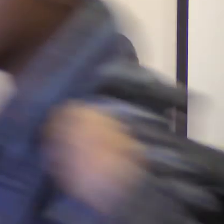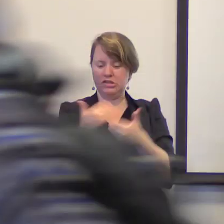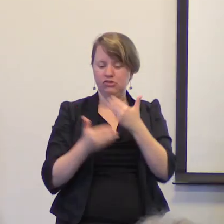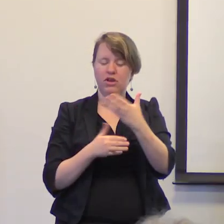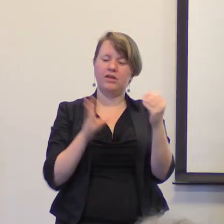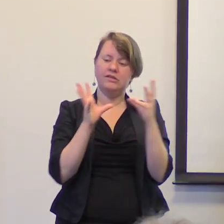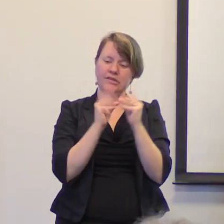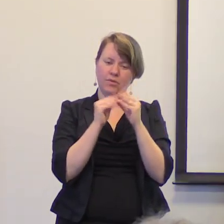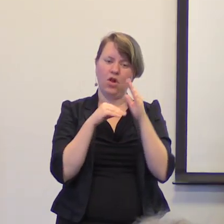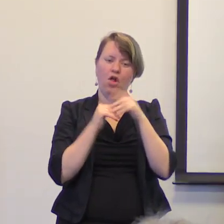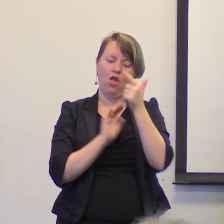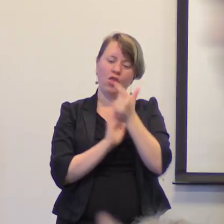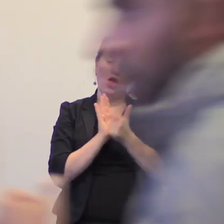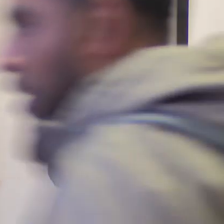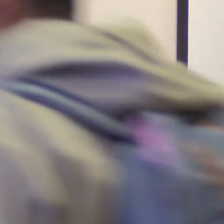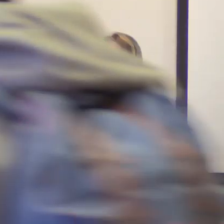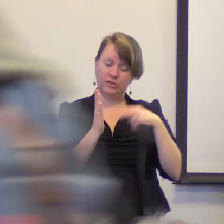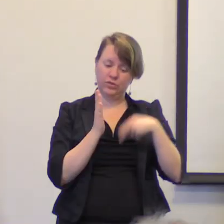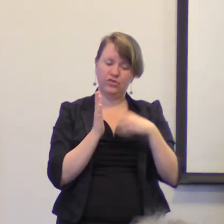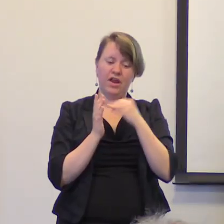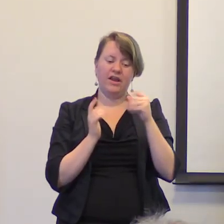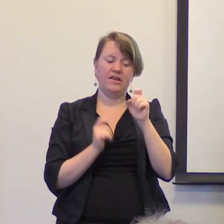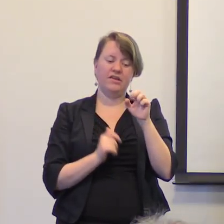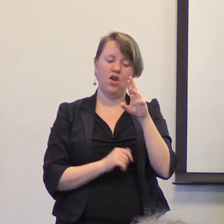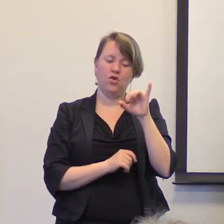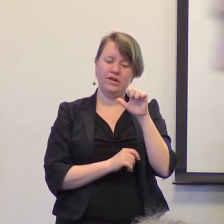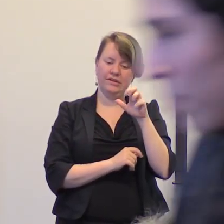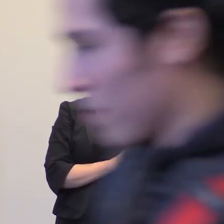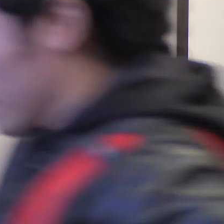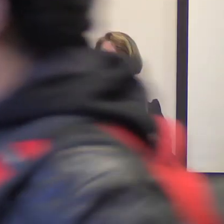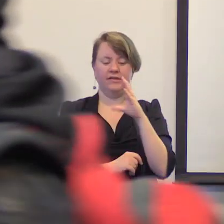on law and literature and terrorism and civil liberties.